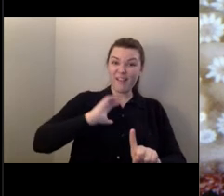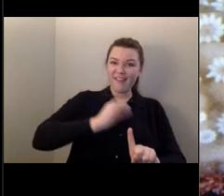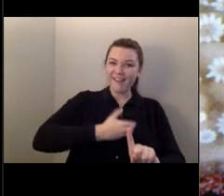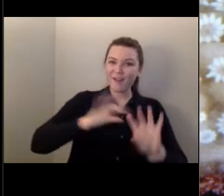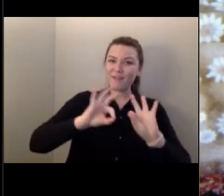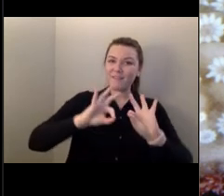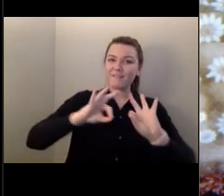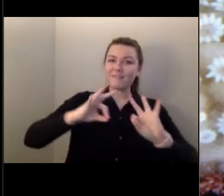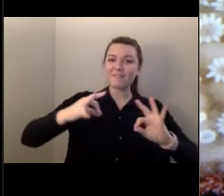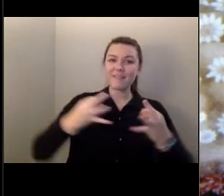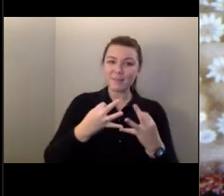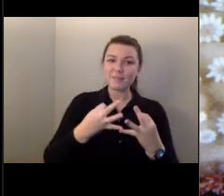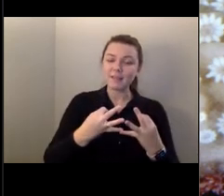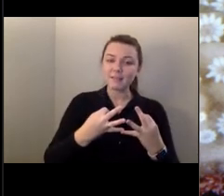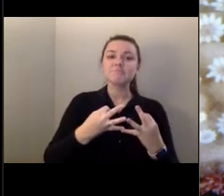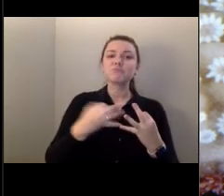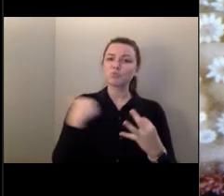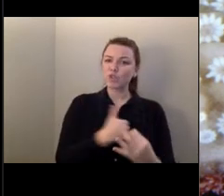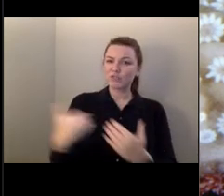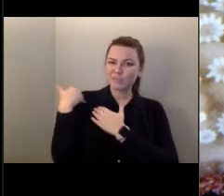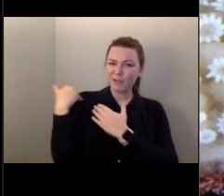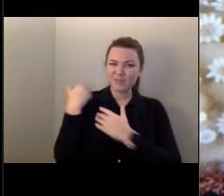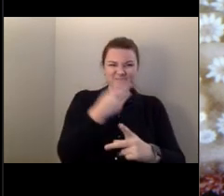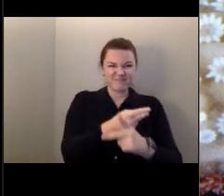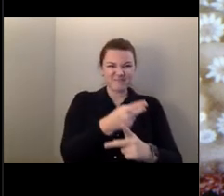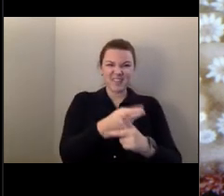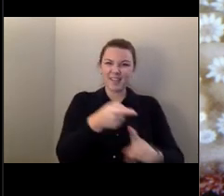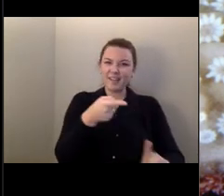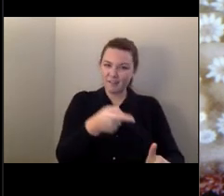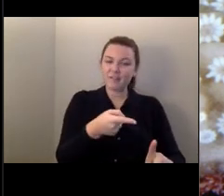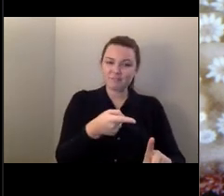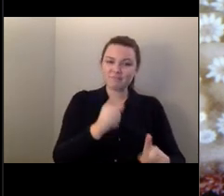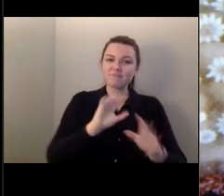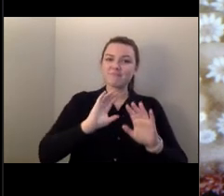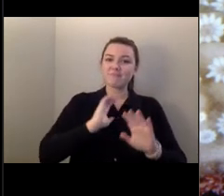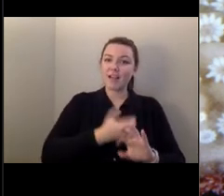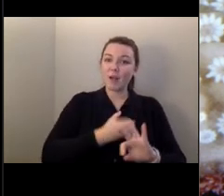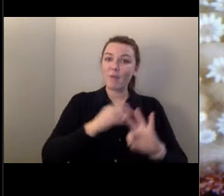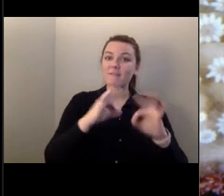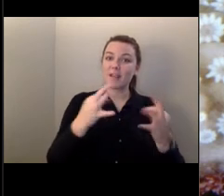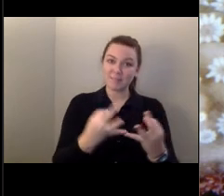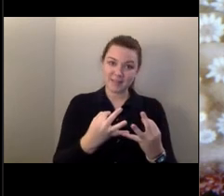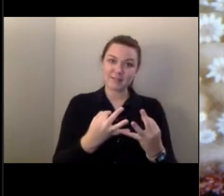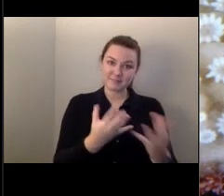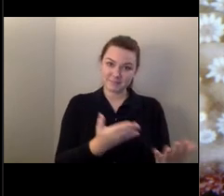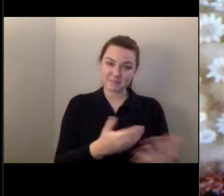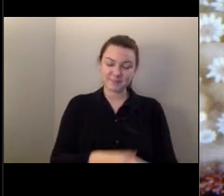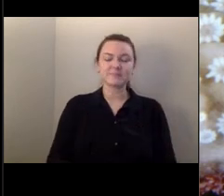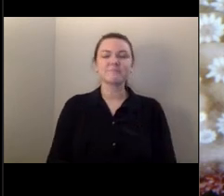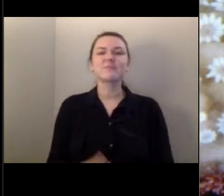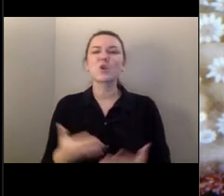to make sure that we take care of our family. So I want to just really emphasize